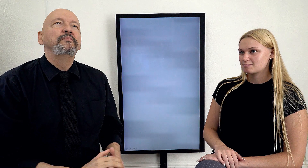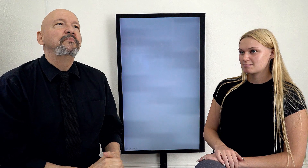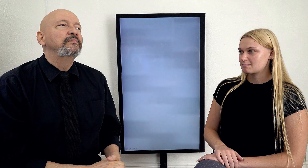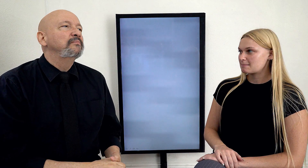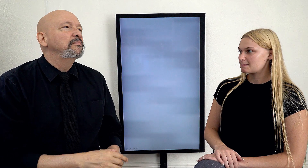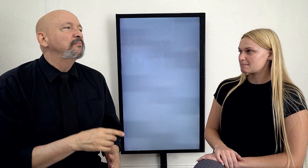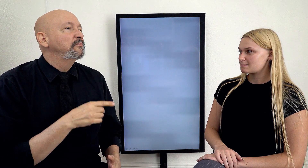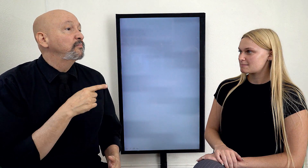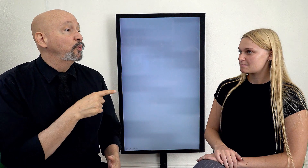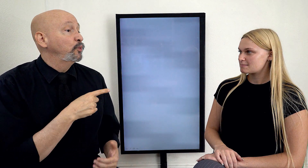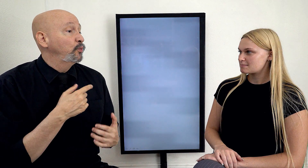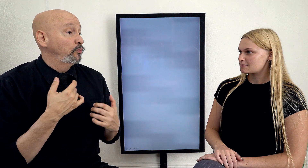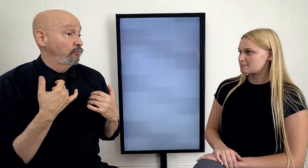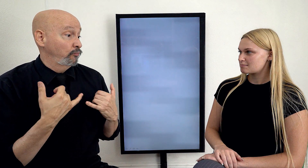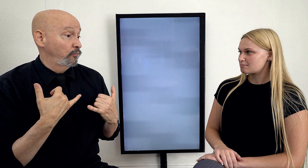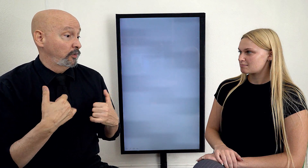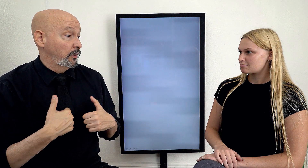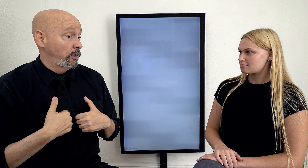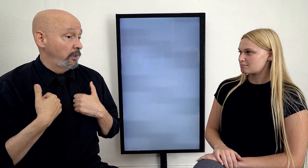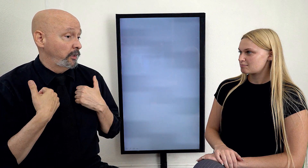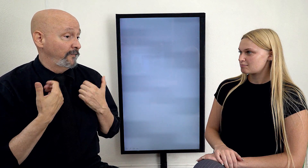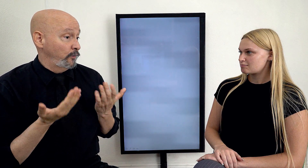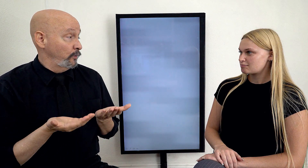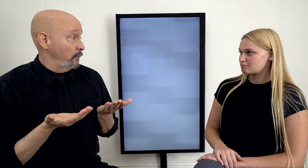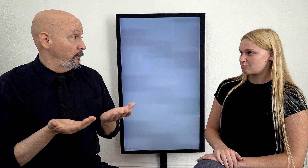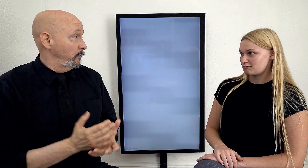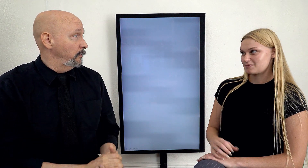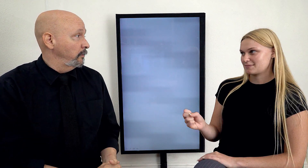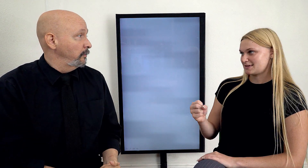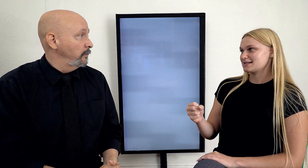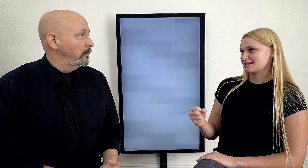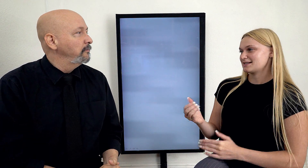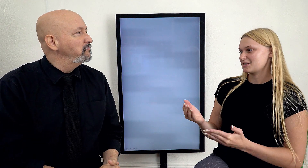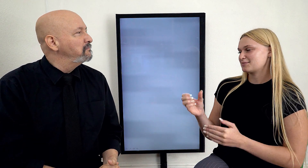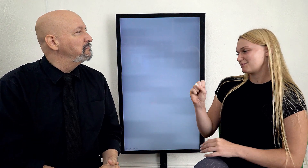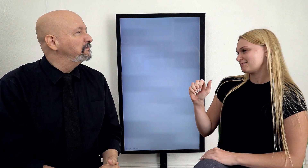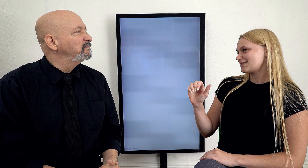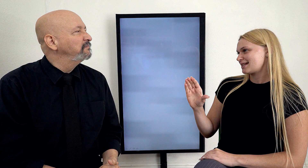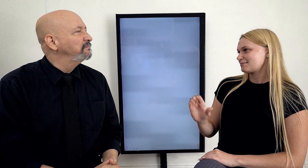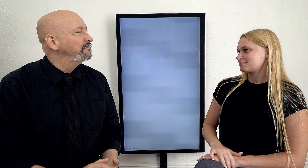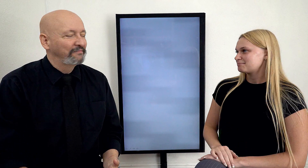Do you currently live here? I live here in Sacramento.